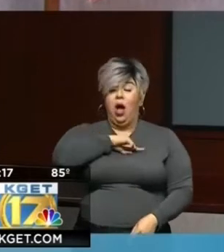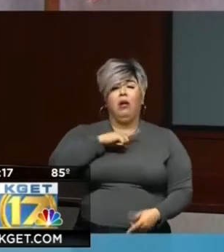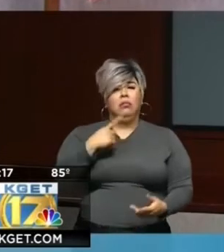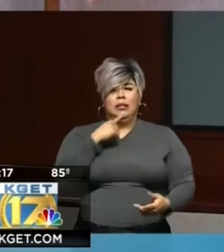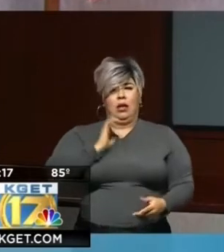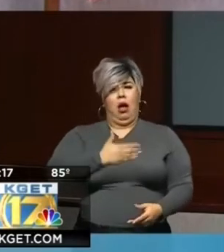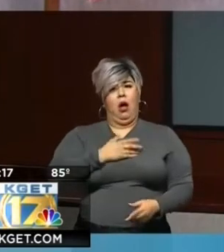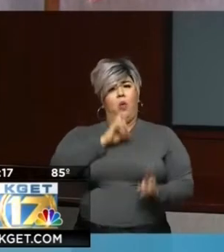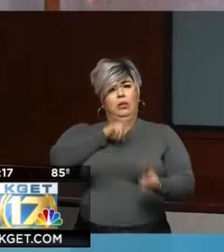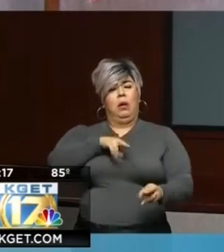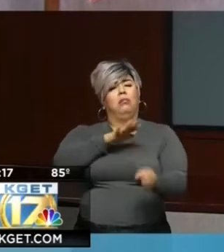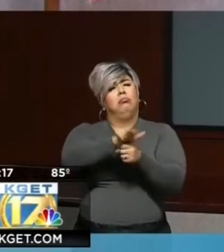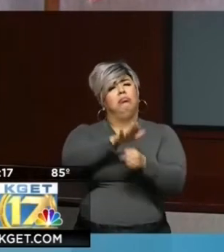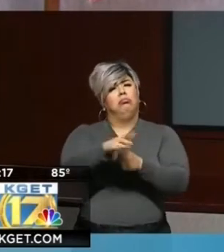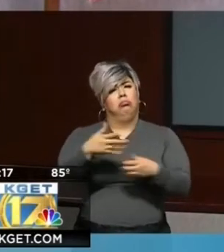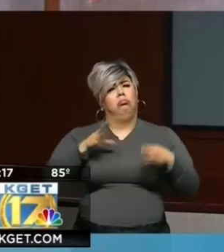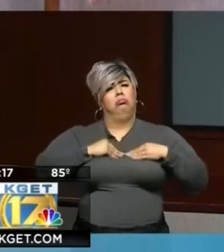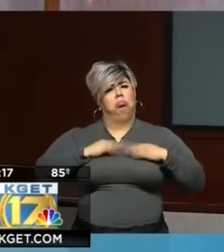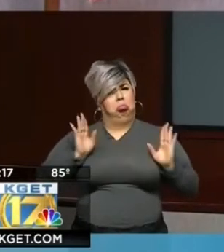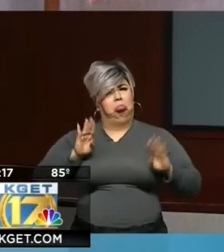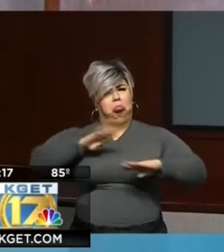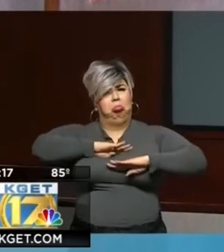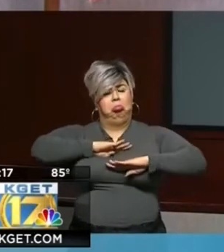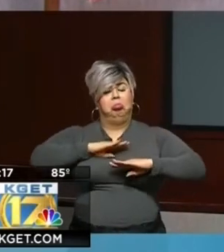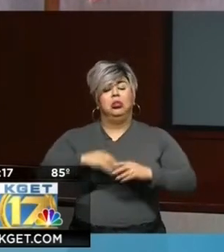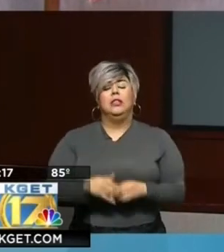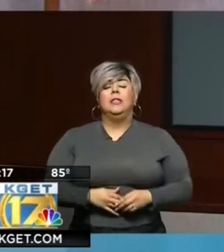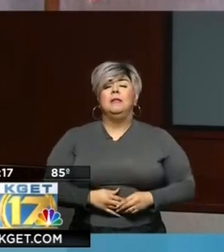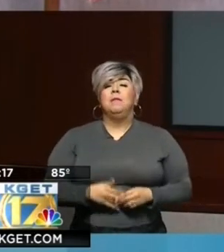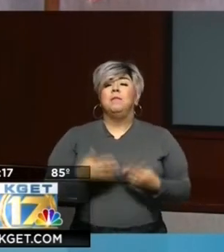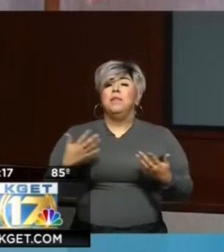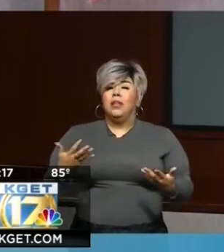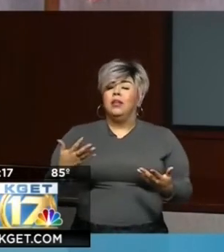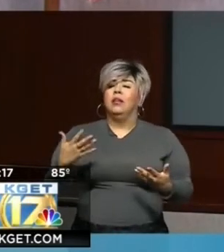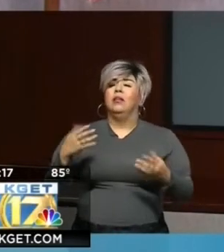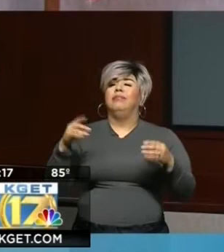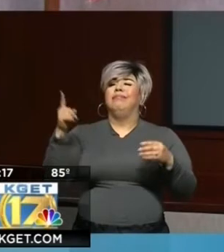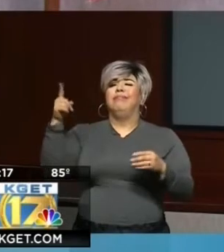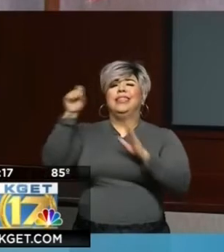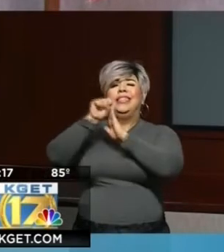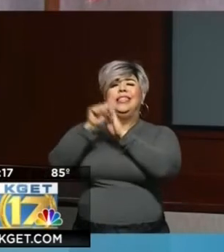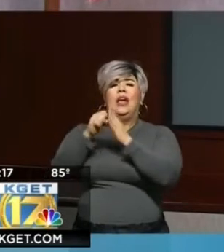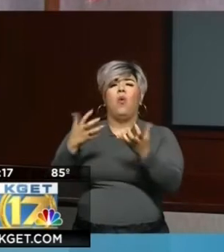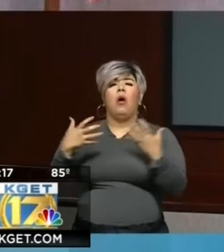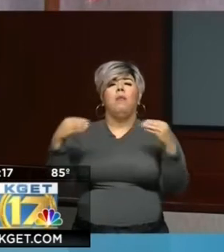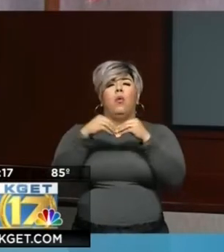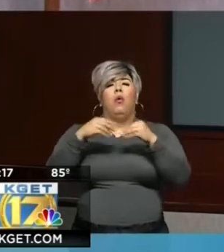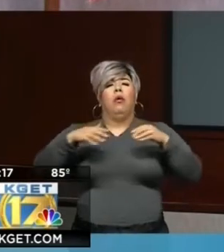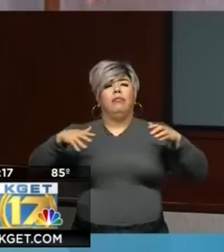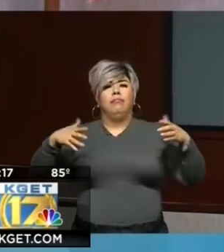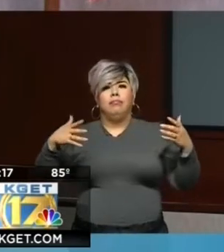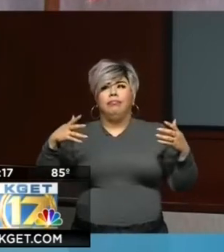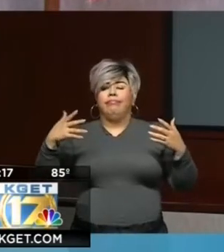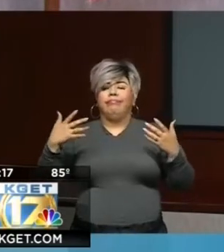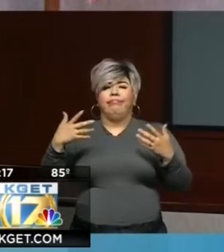FROM WHAT WE HAVE BEEN TOLD, OUR LEVEL OF RESPONSE, I BELIEVE, IS ADEQUATE.